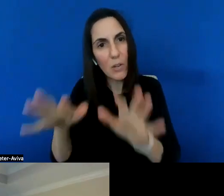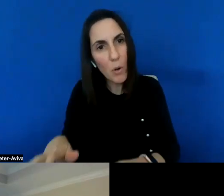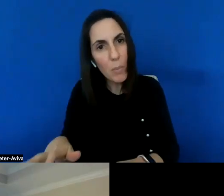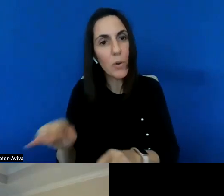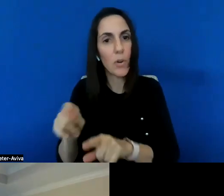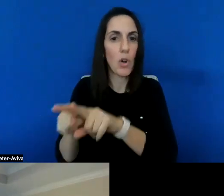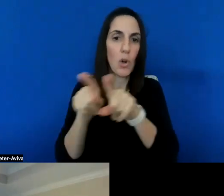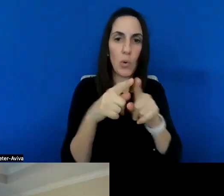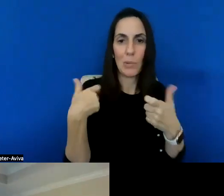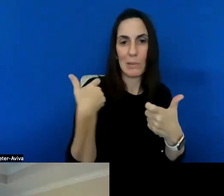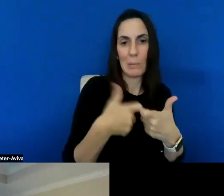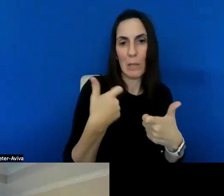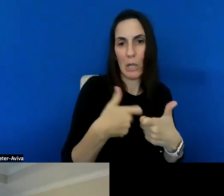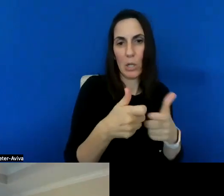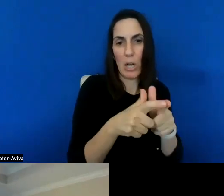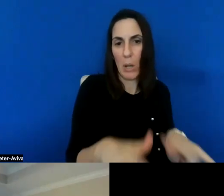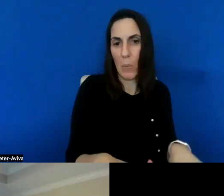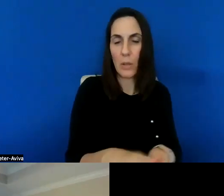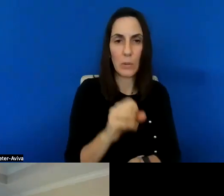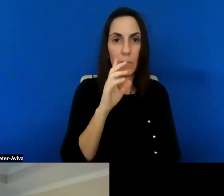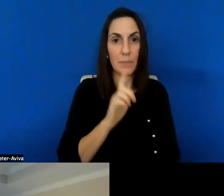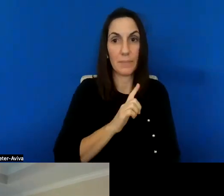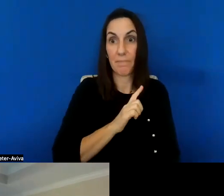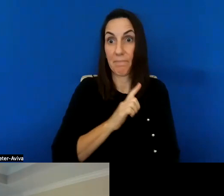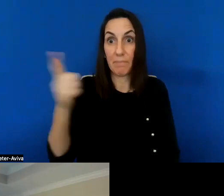11:03:25 Spanish language, so I'll turn it over to them to give you instructions, and